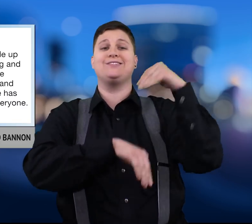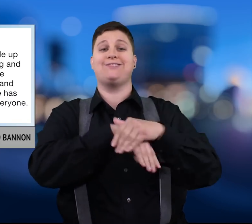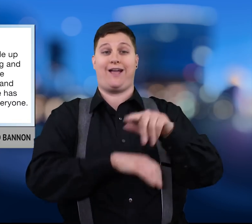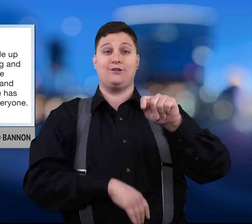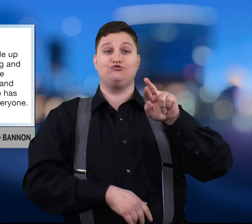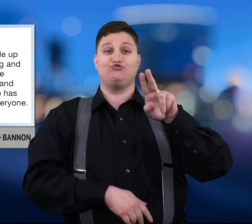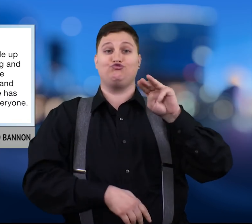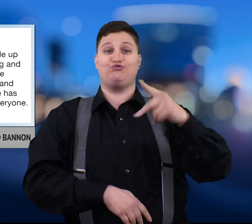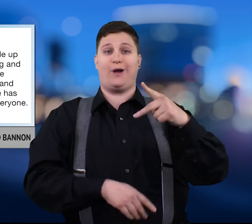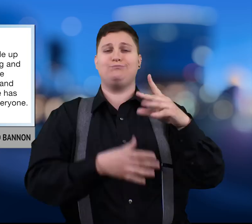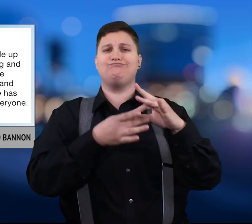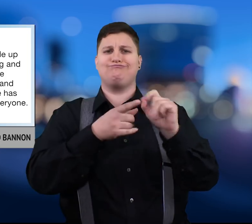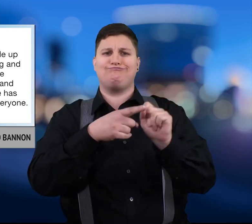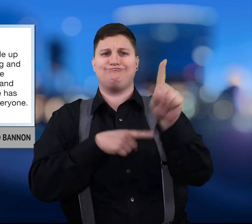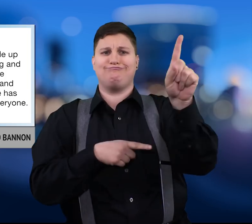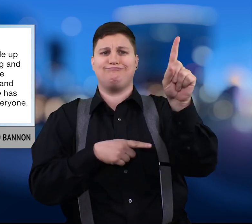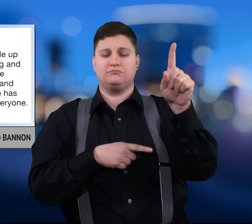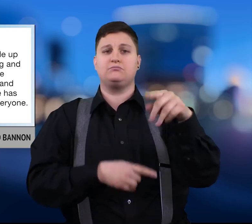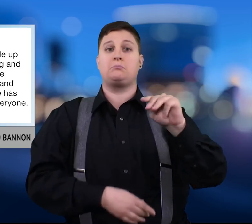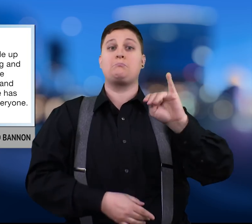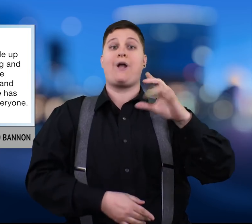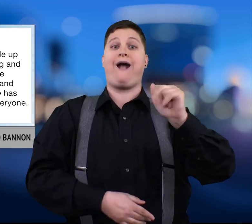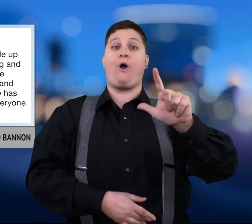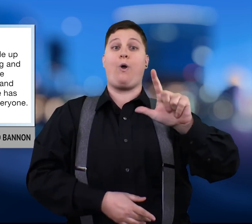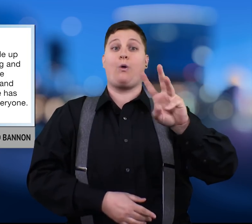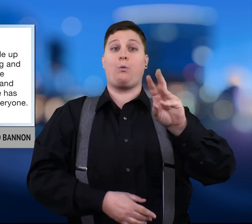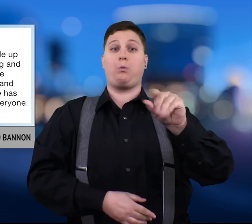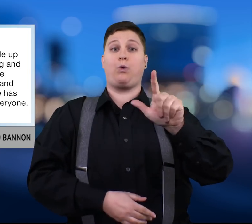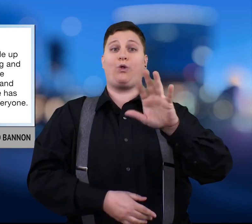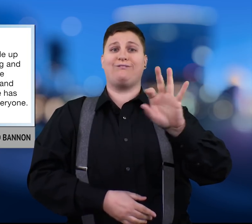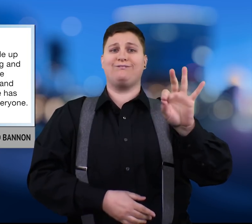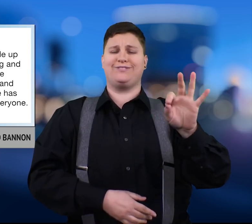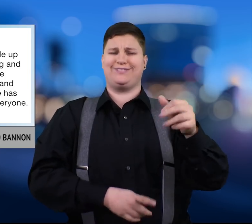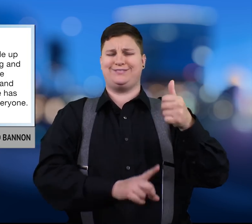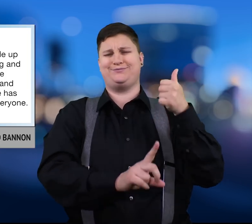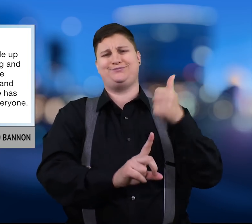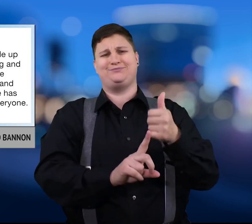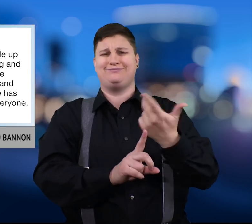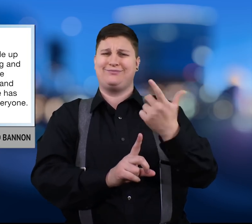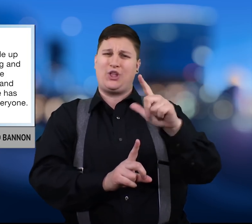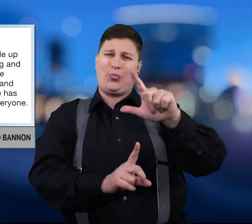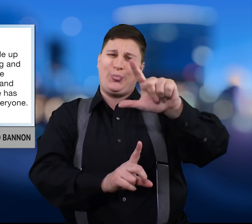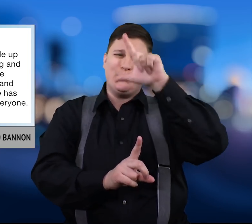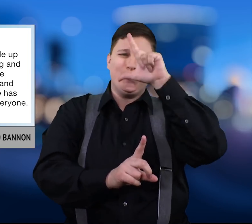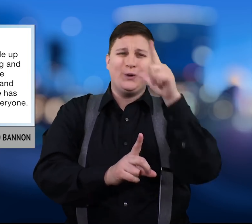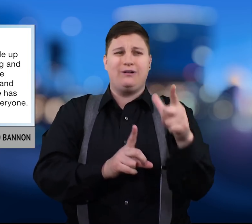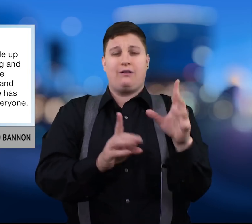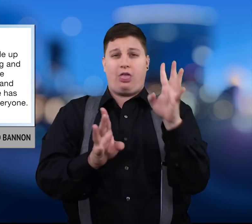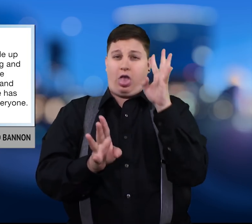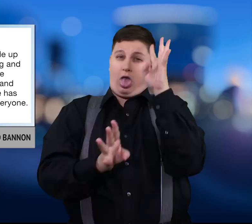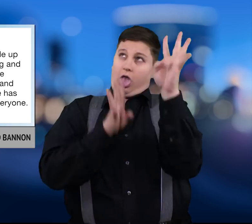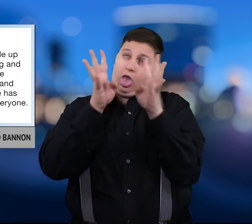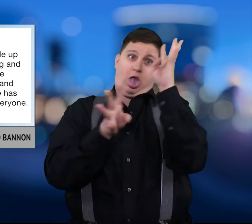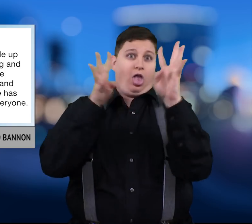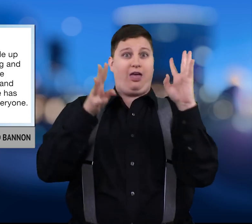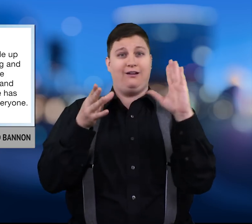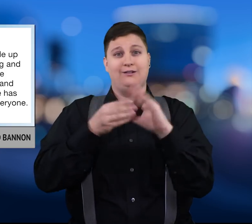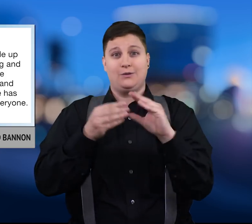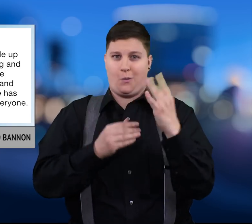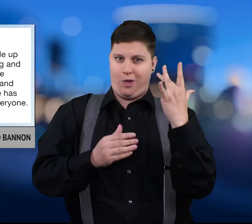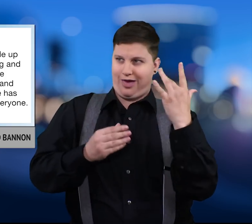His tweet Friday night said "Michael Wolff is a total loser who made up stories in order